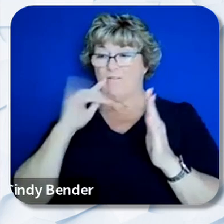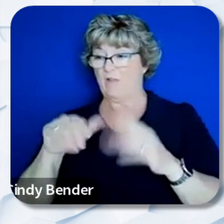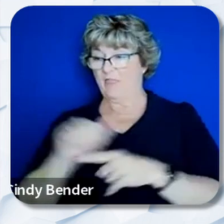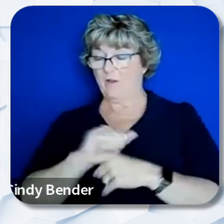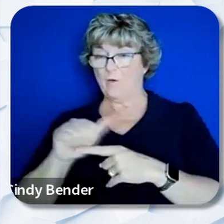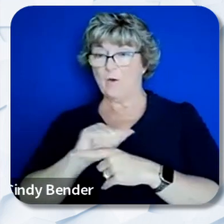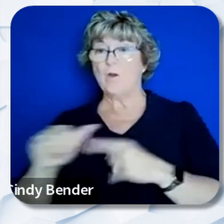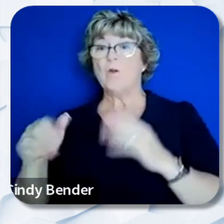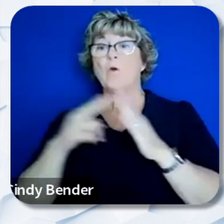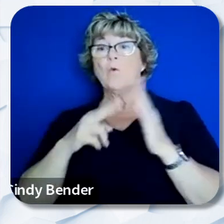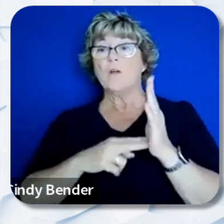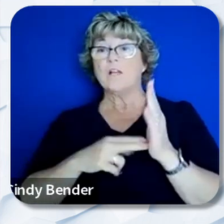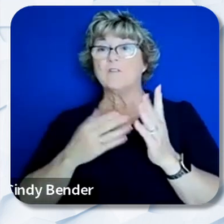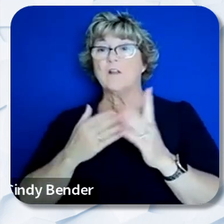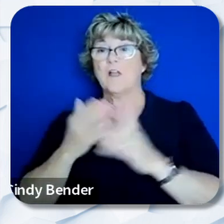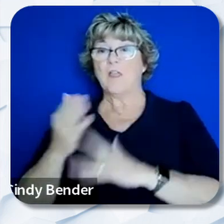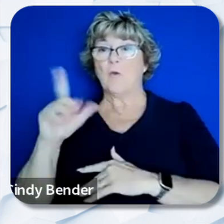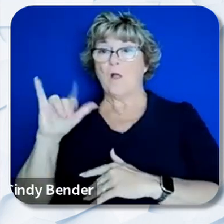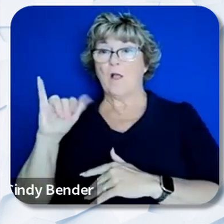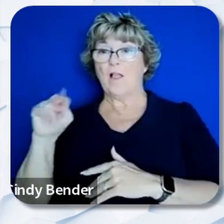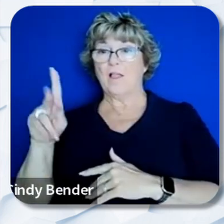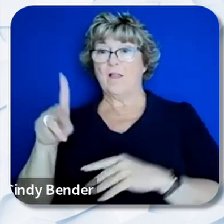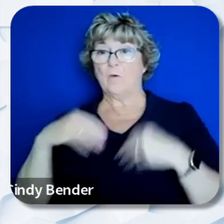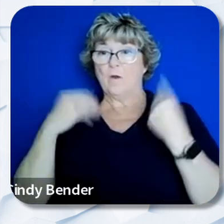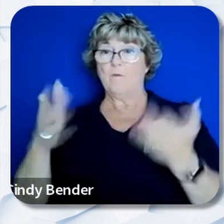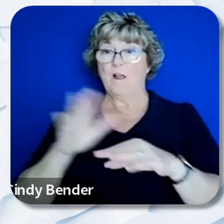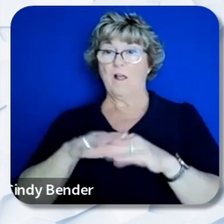register them through the links that we'll provide on our website and on the Padlet.